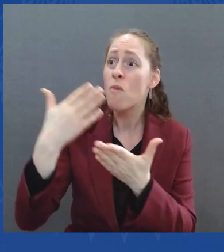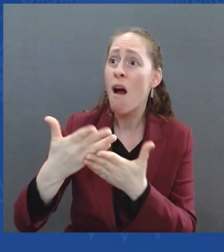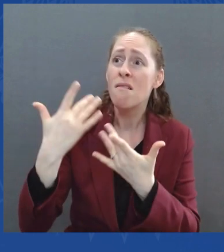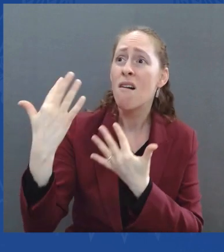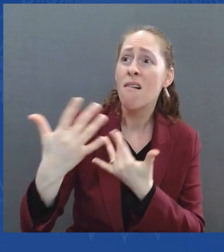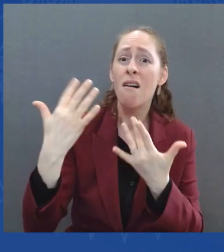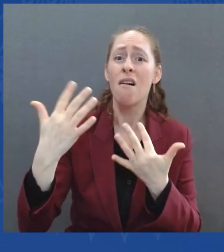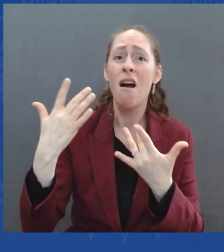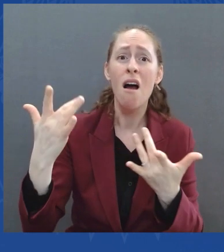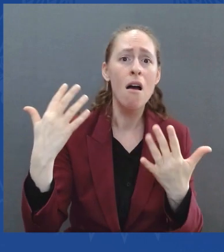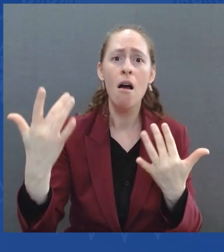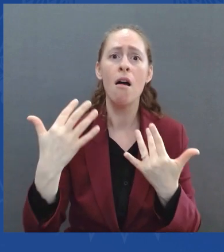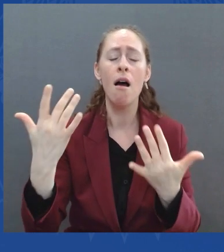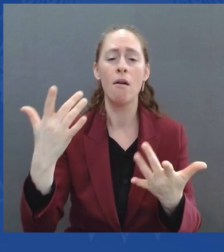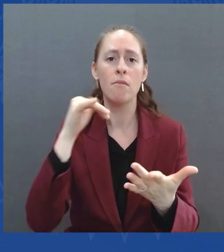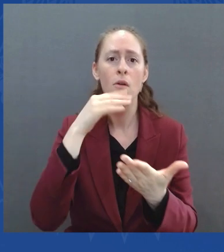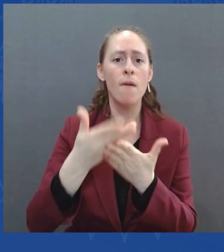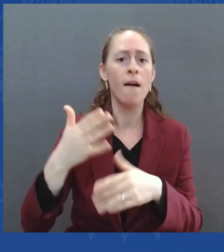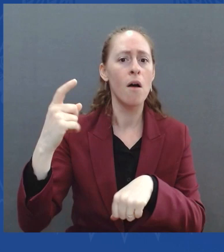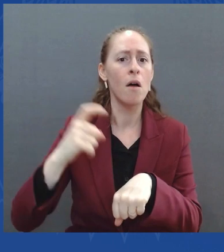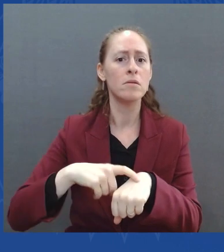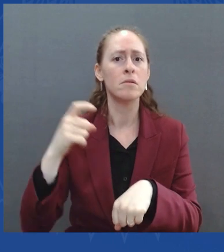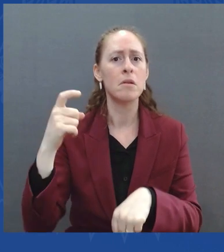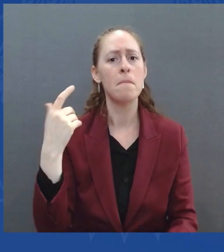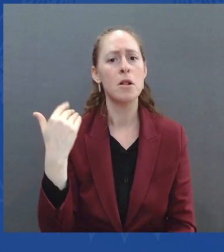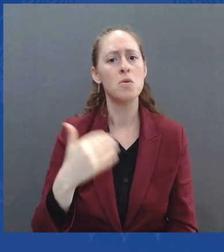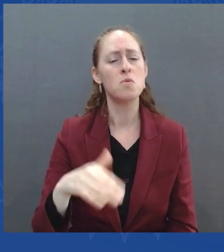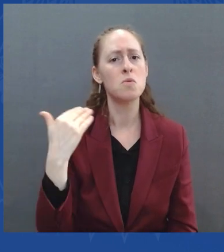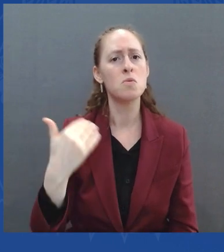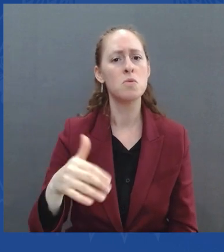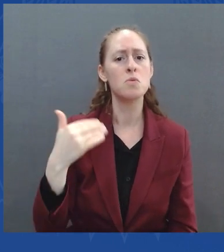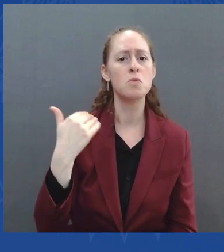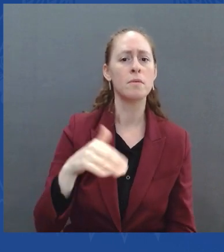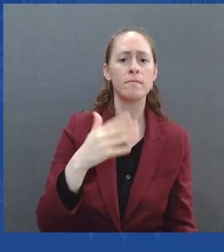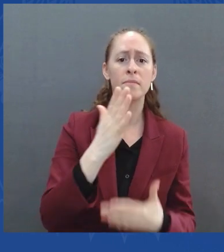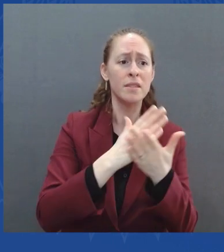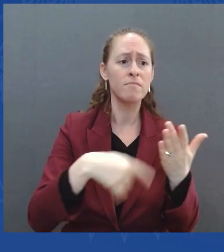Elderly Americans suffering because they had to go weeks without their medication.